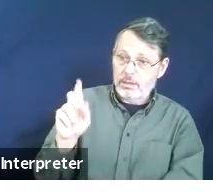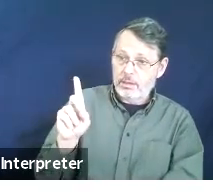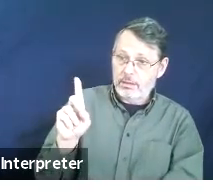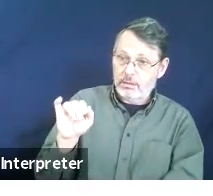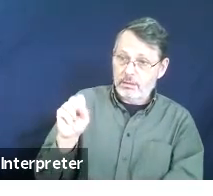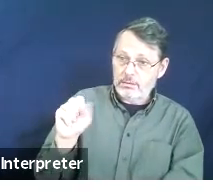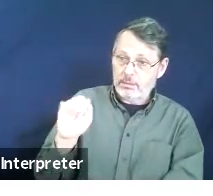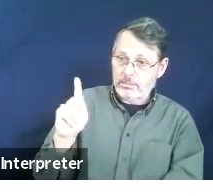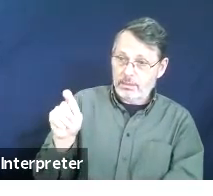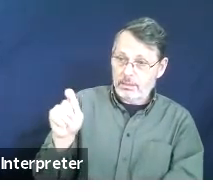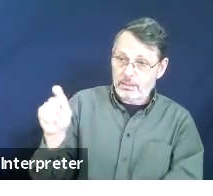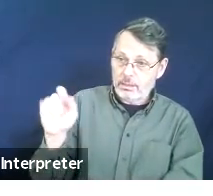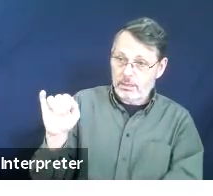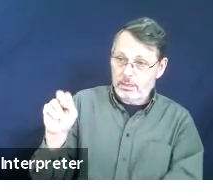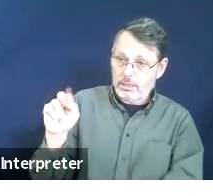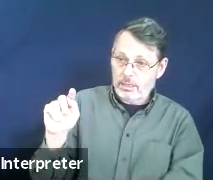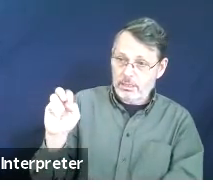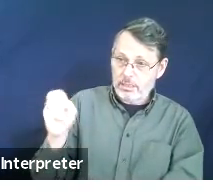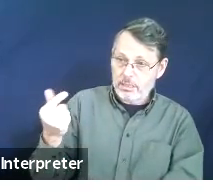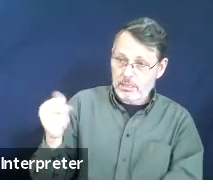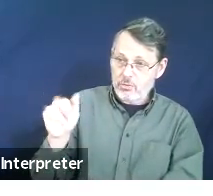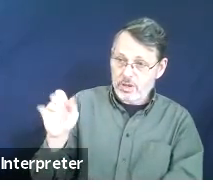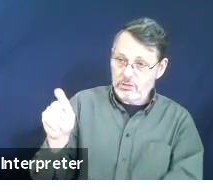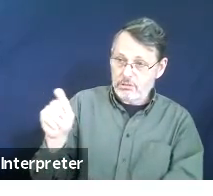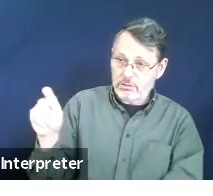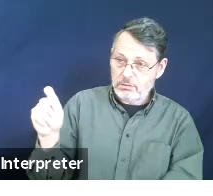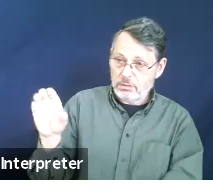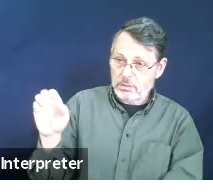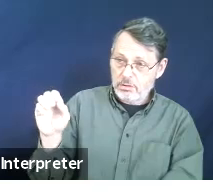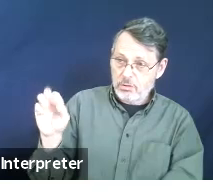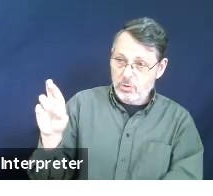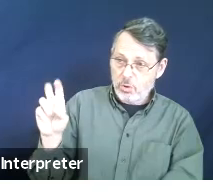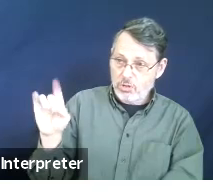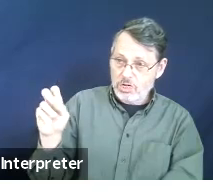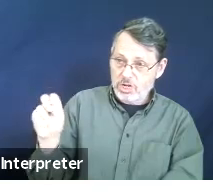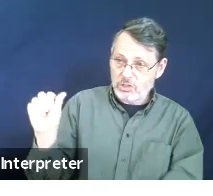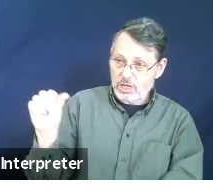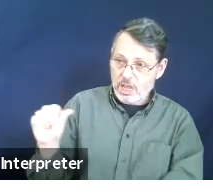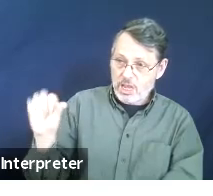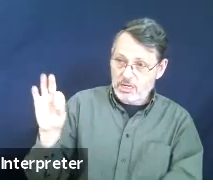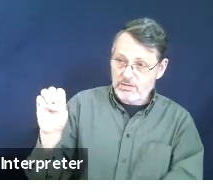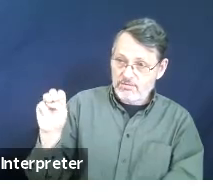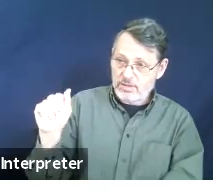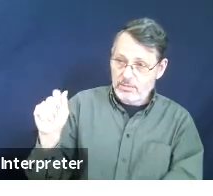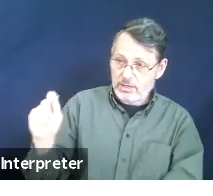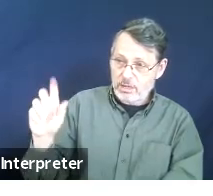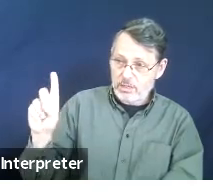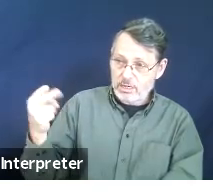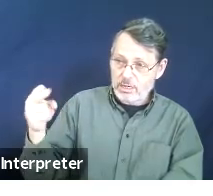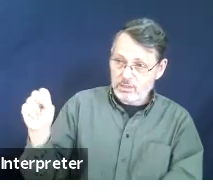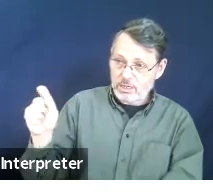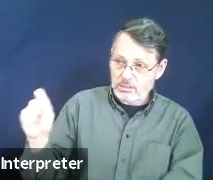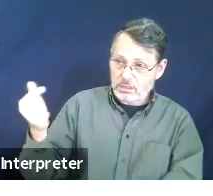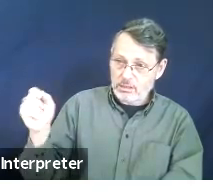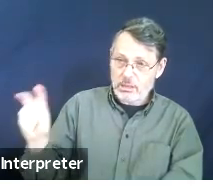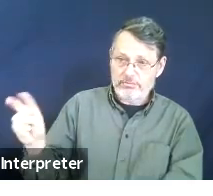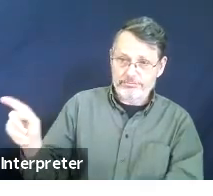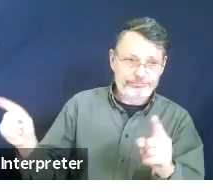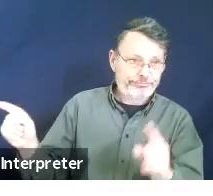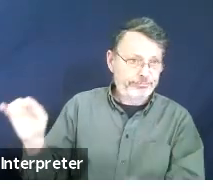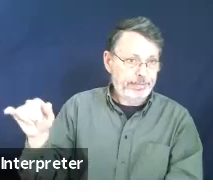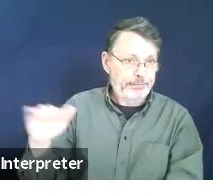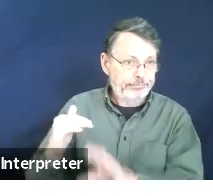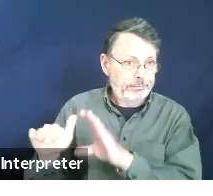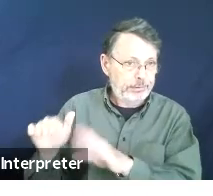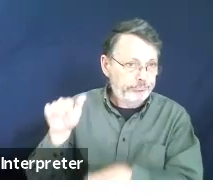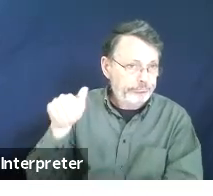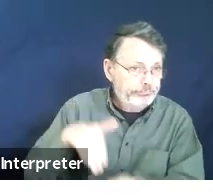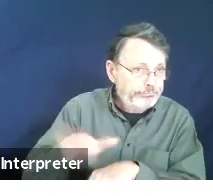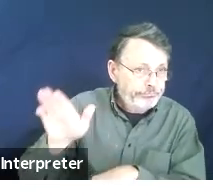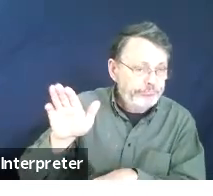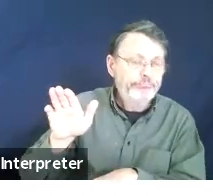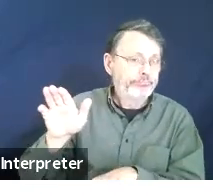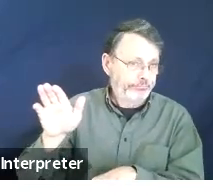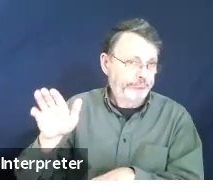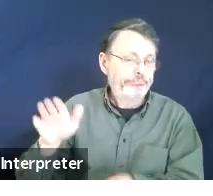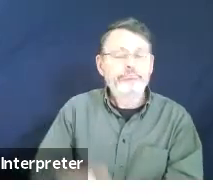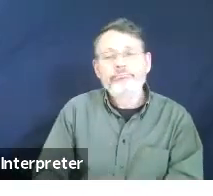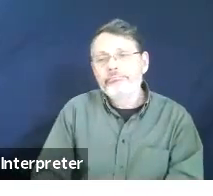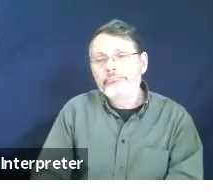integration coordination@FEMA.DHS.gov. So just go ahead and send us an email and ask to be